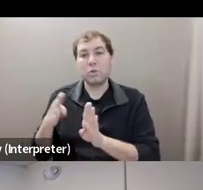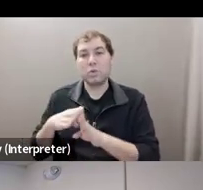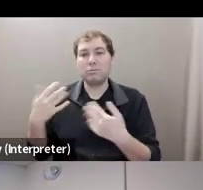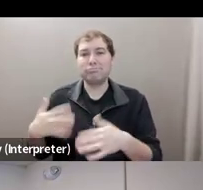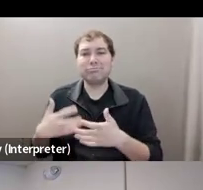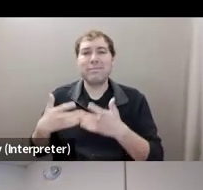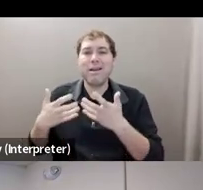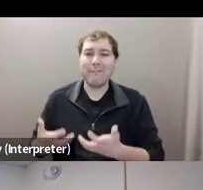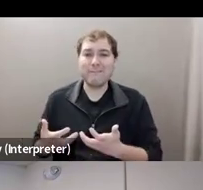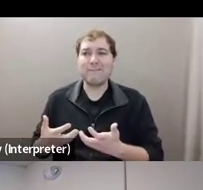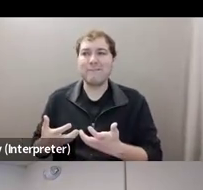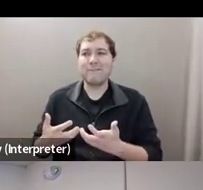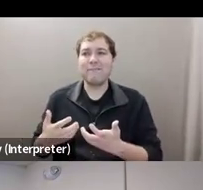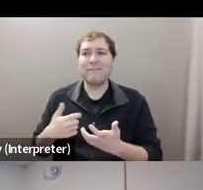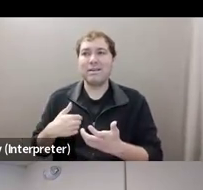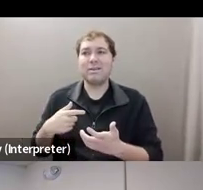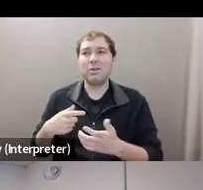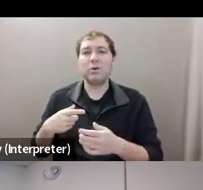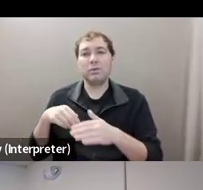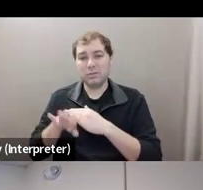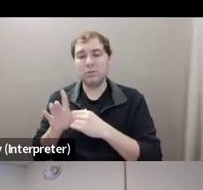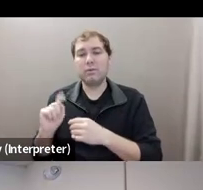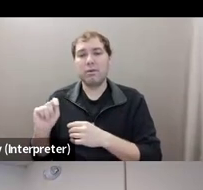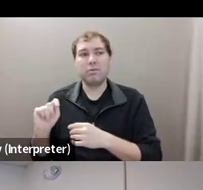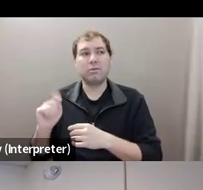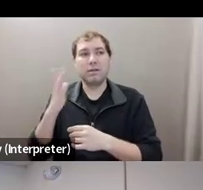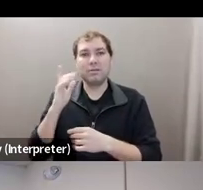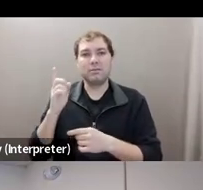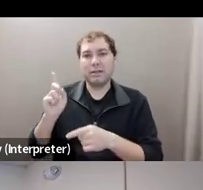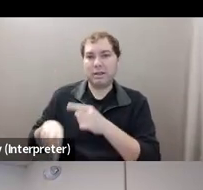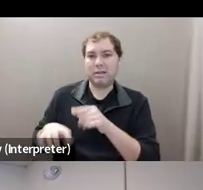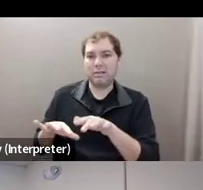Don Posh: and I had to actually go on the bathroom with him because there'd be no way he could get out of there.